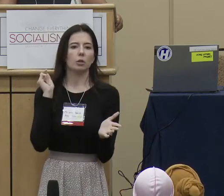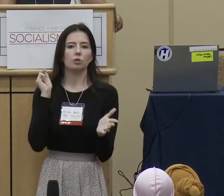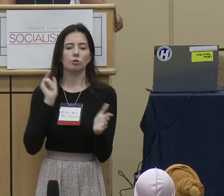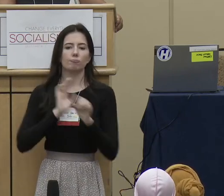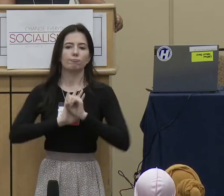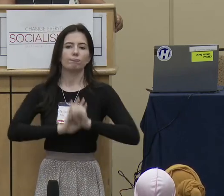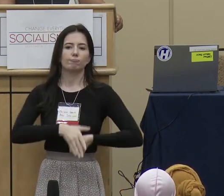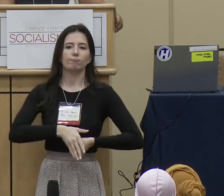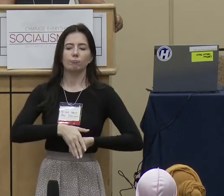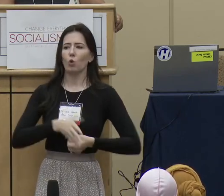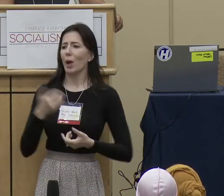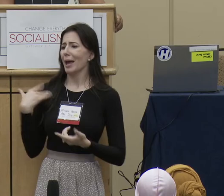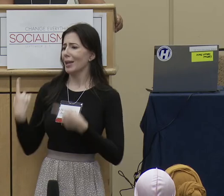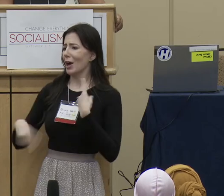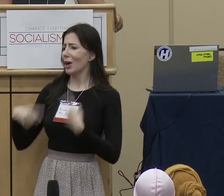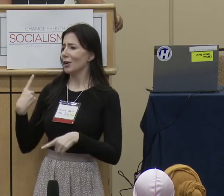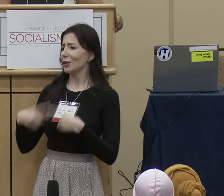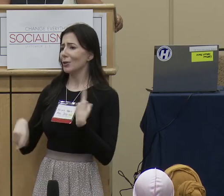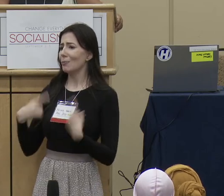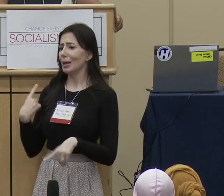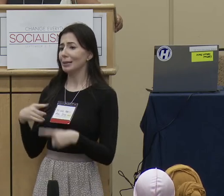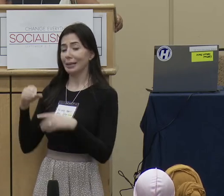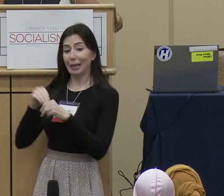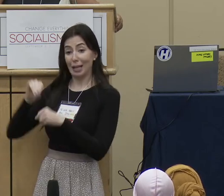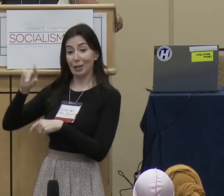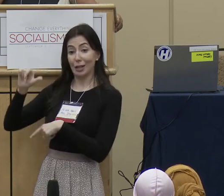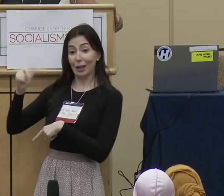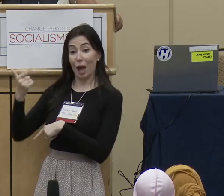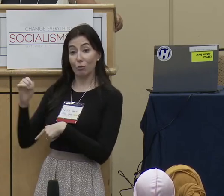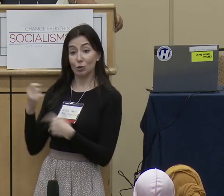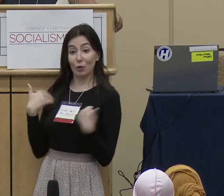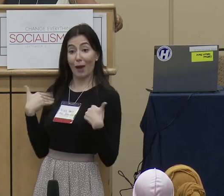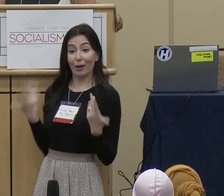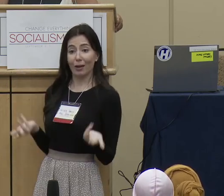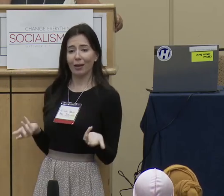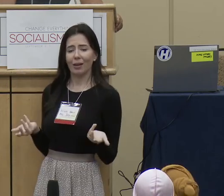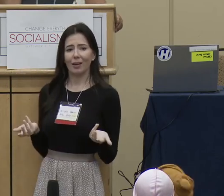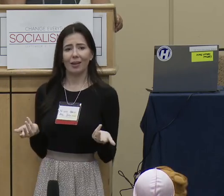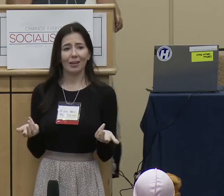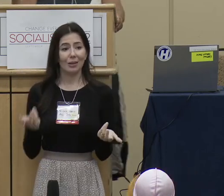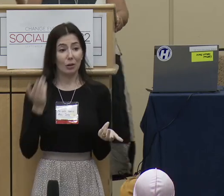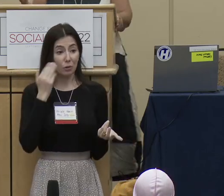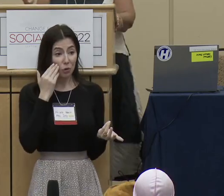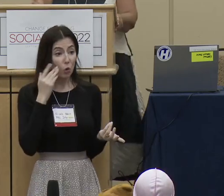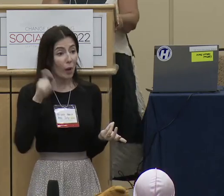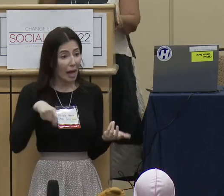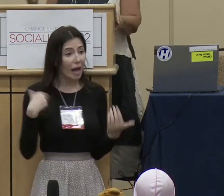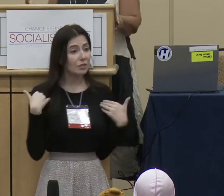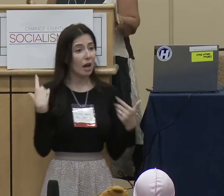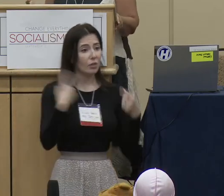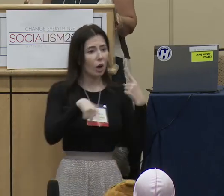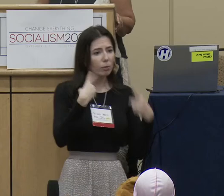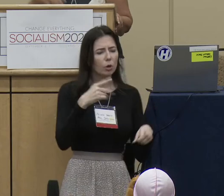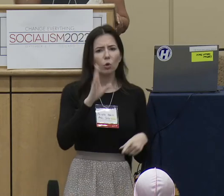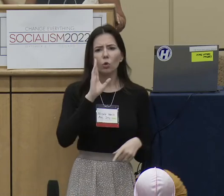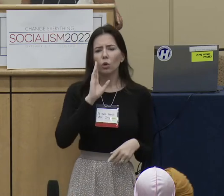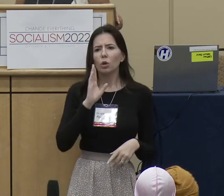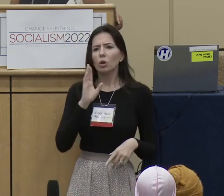of domination. And we have that argument in the left. And we have to have that argument. And people who have seen these